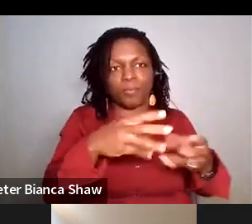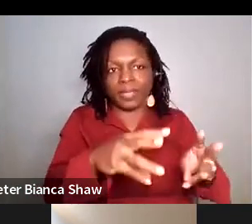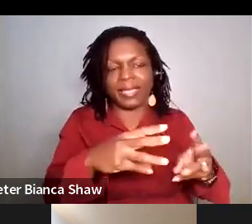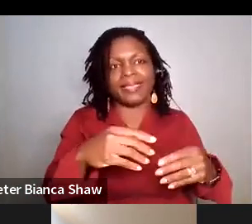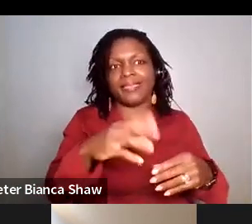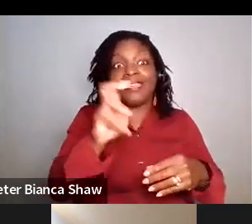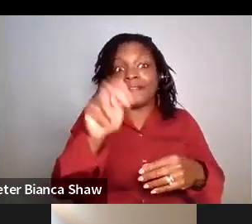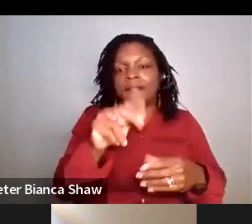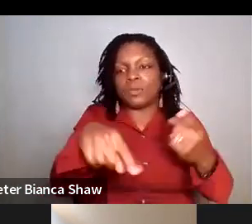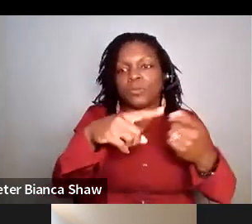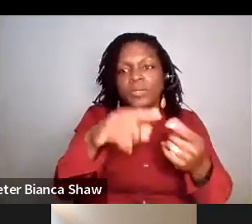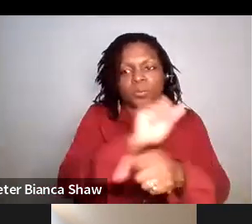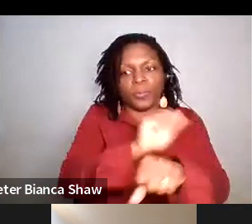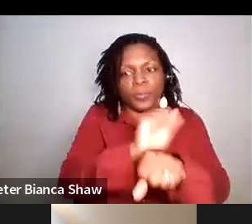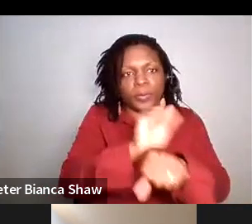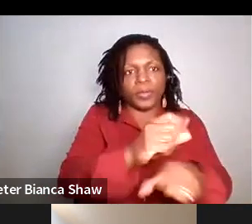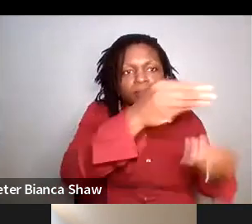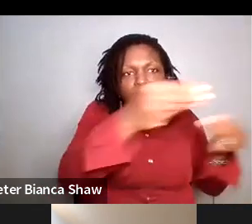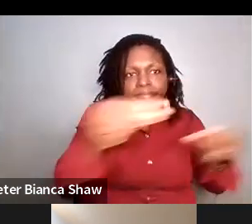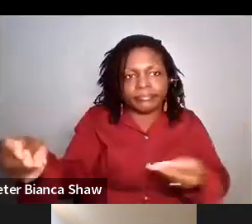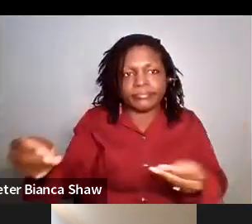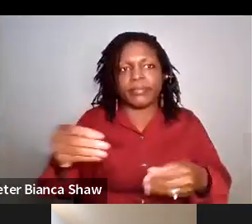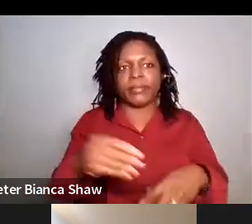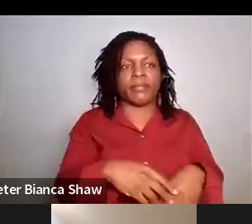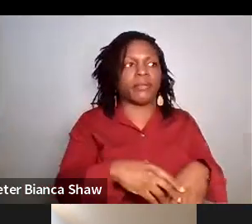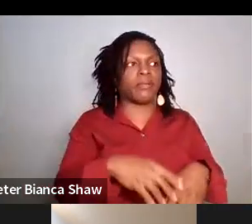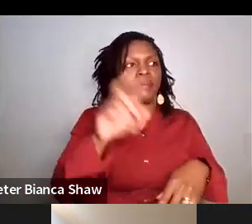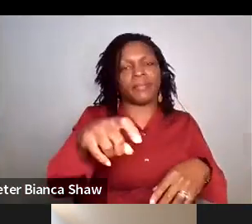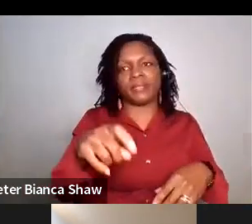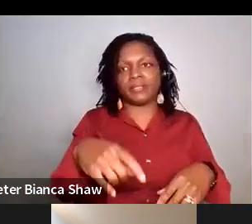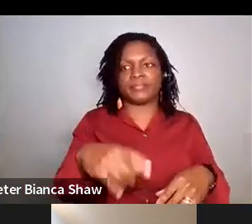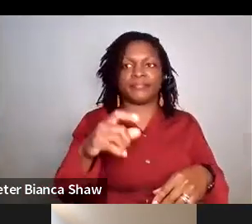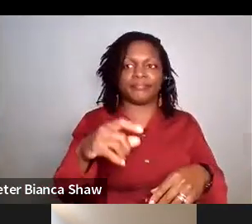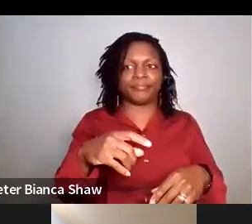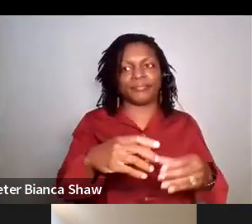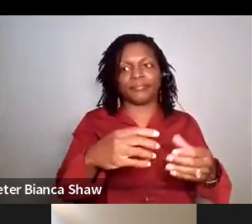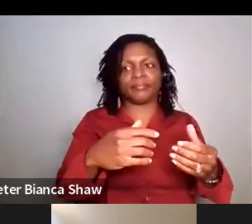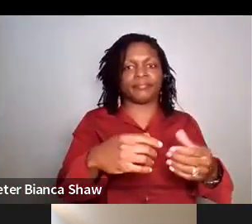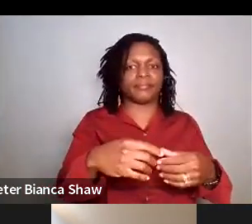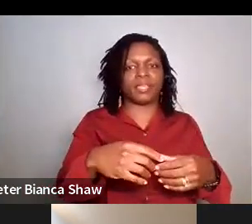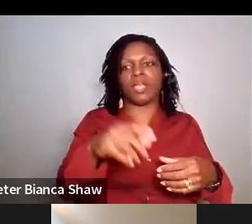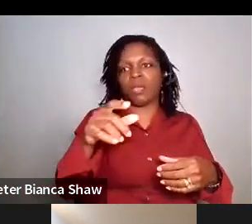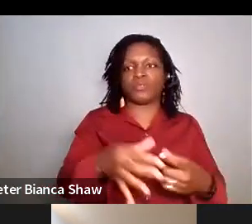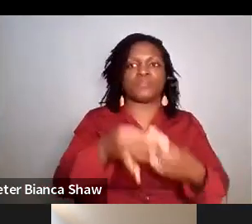Work in class partners has to be either in large print or in braille, or or he has to use special equipment.